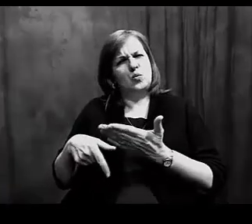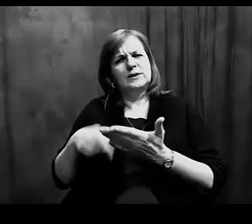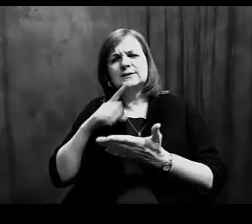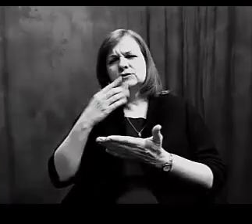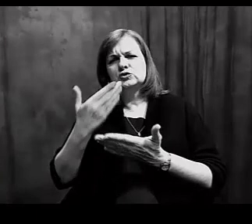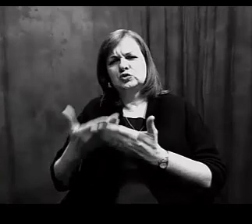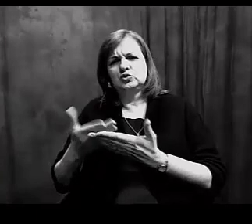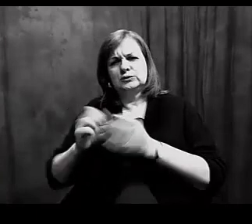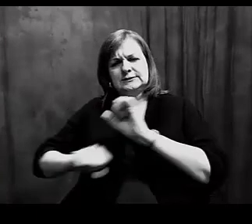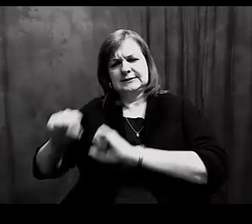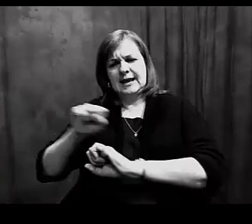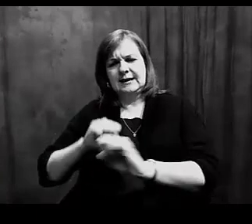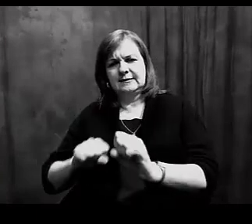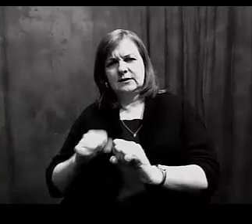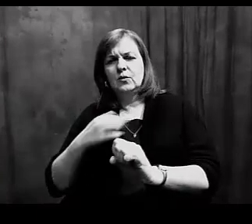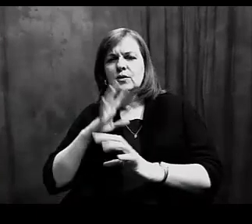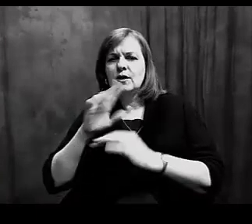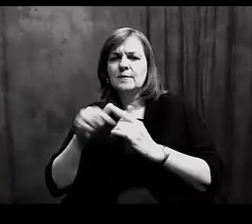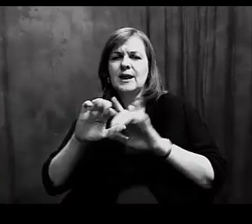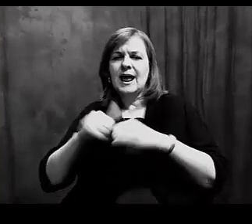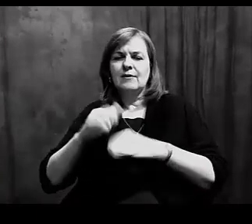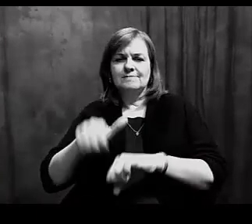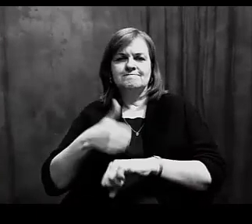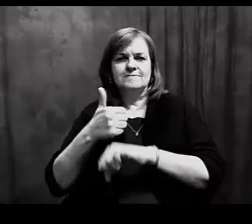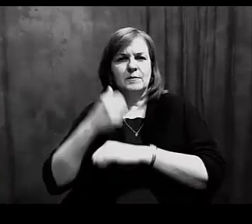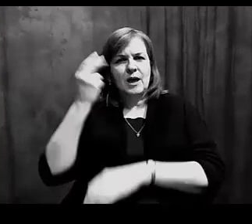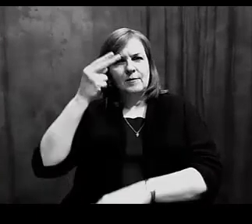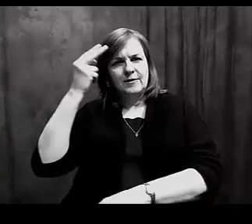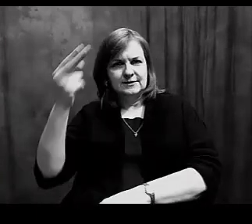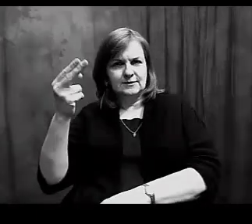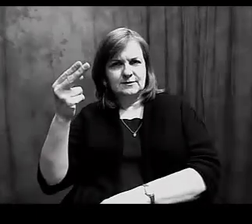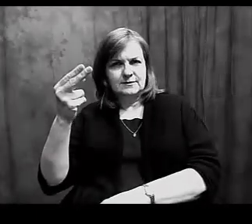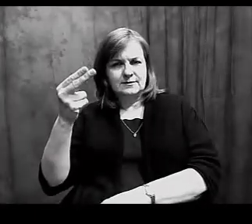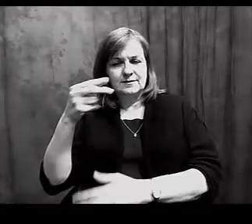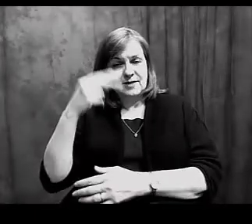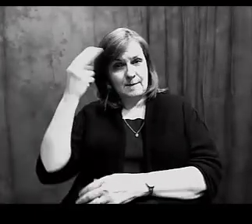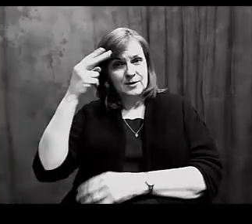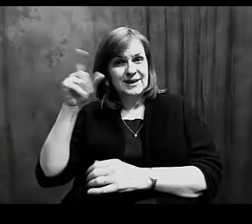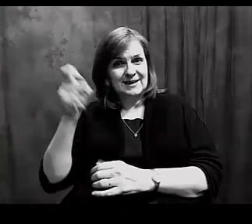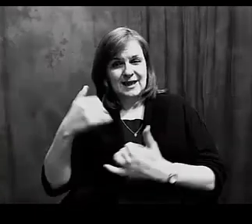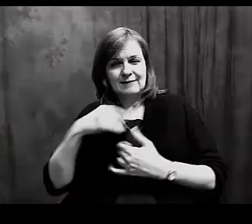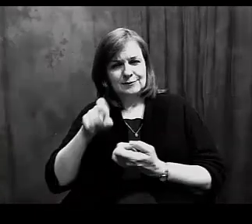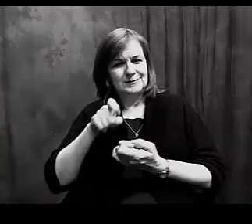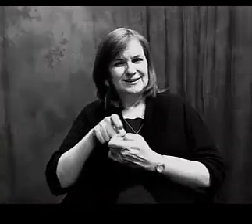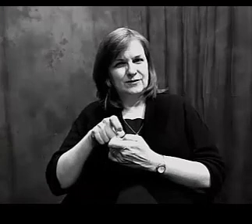before. we've looked at the idea of forming a hypothesis -- you have to have particular